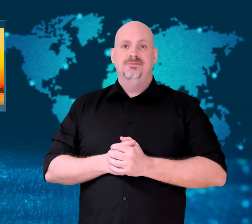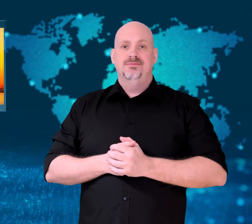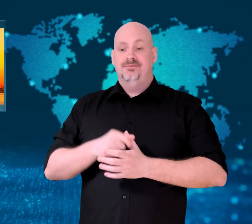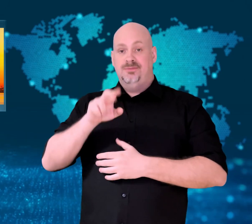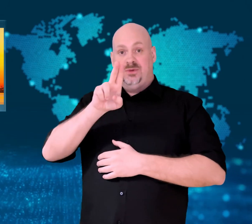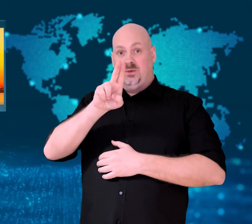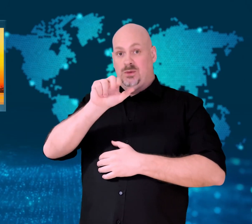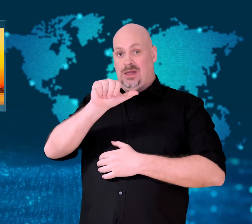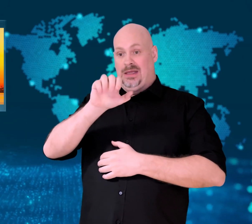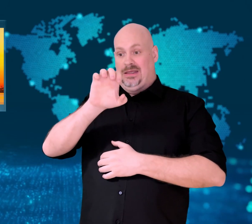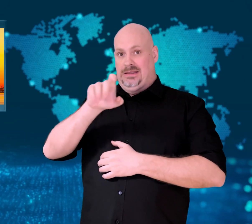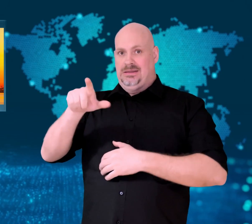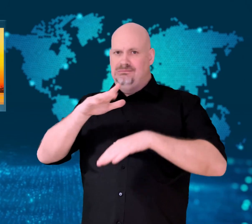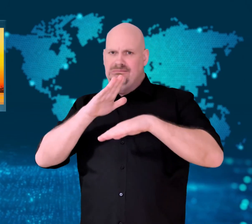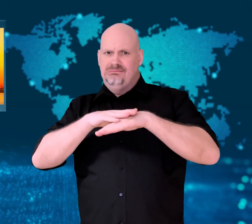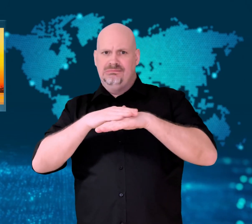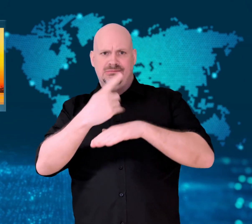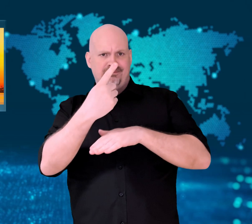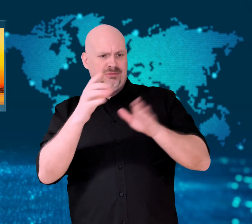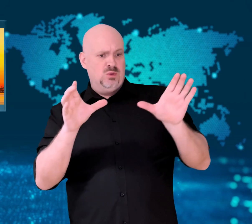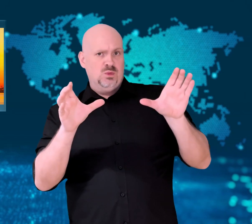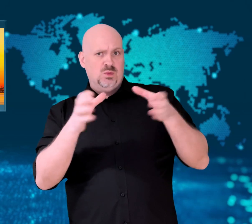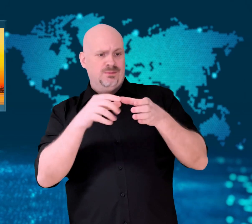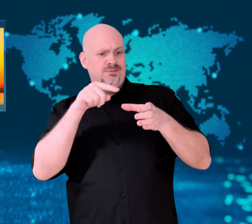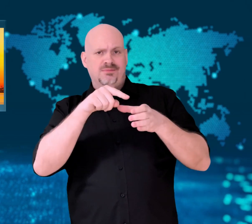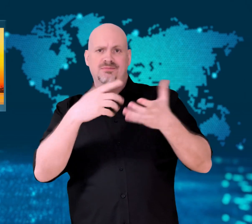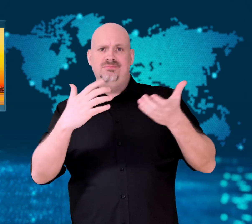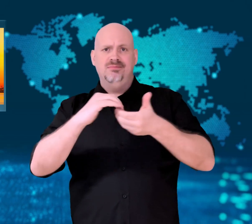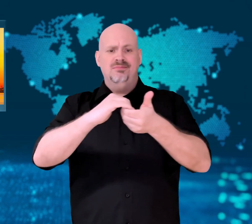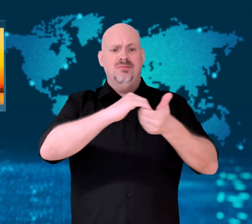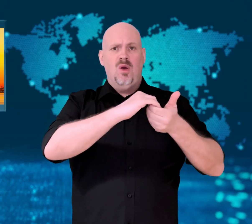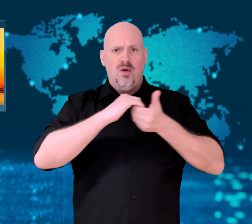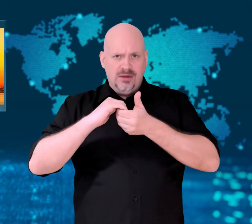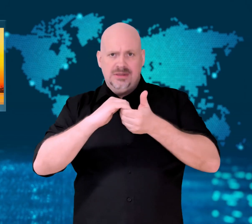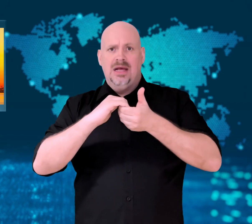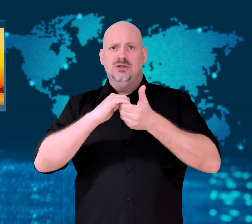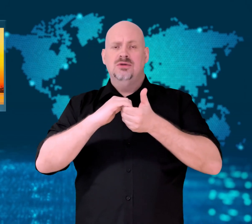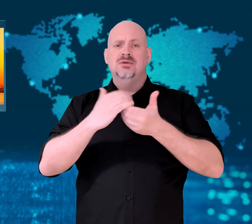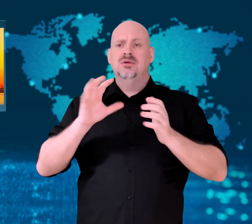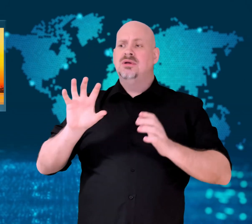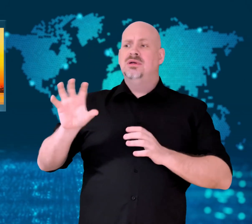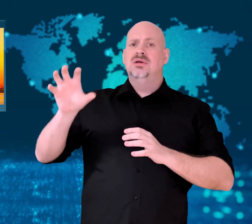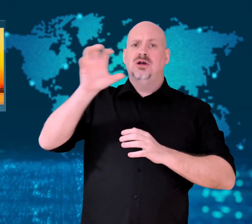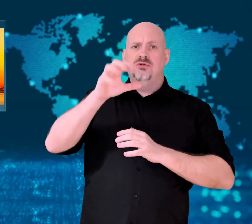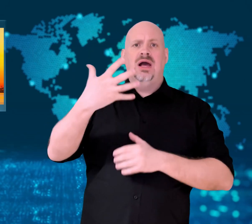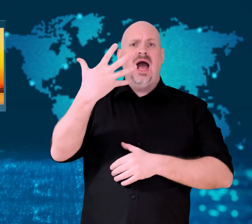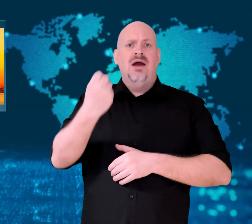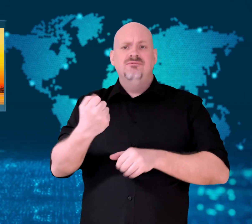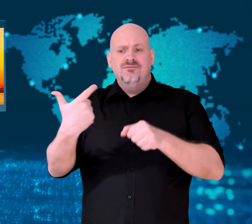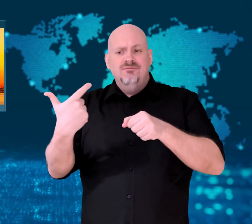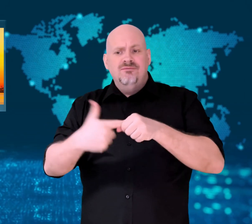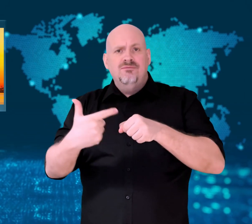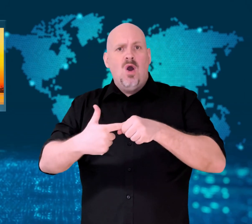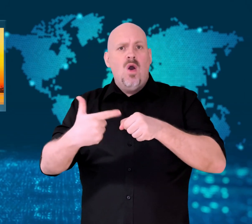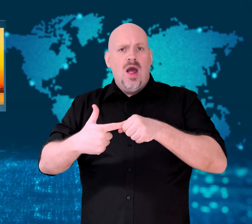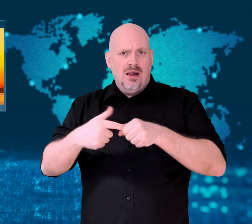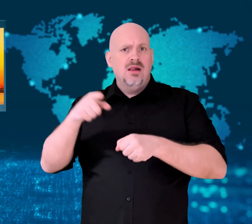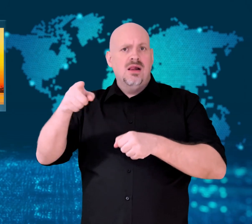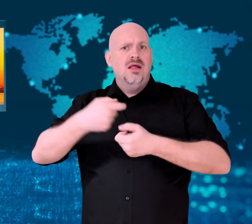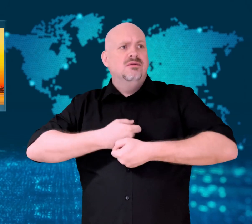The country is encouraging the Organization of the Petroleum